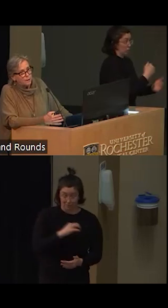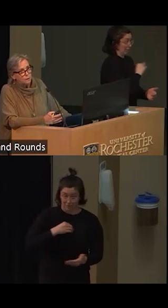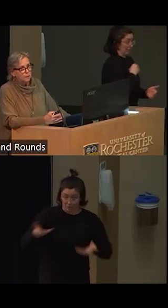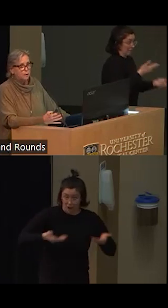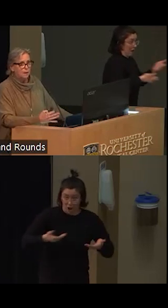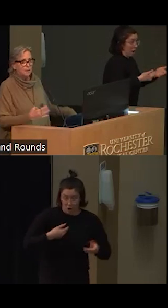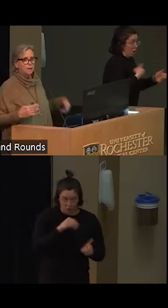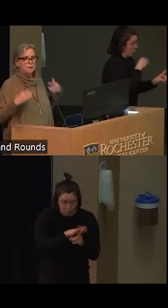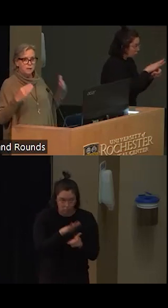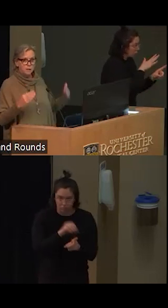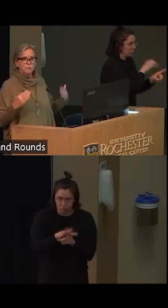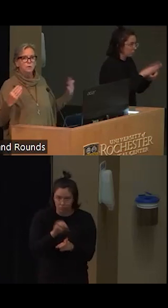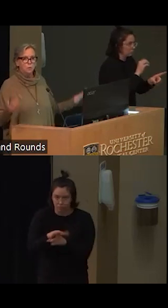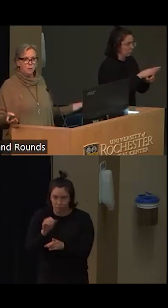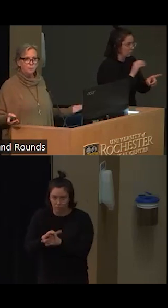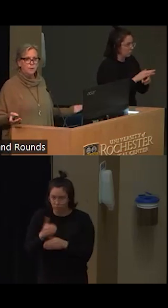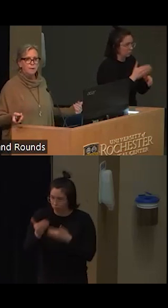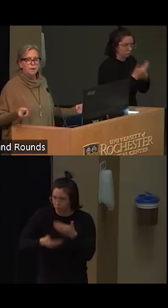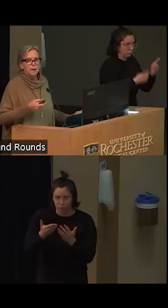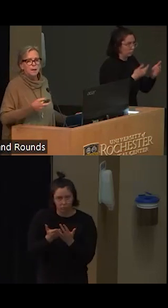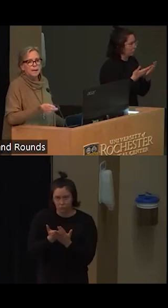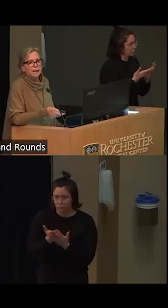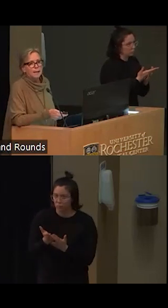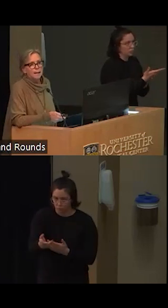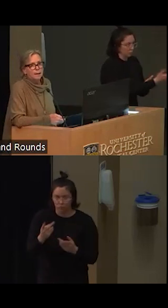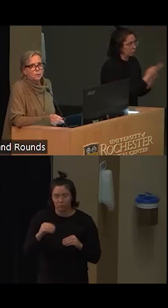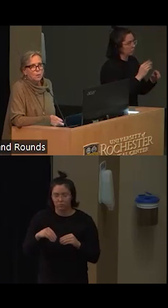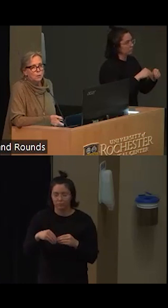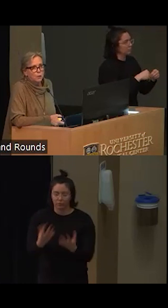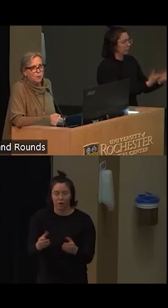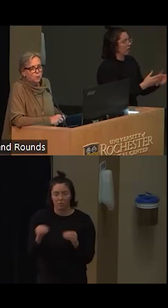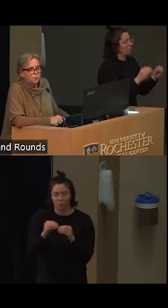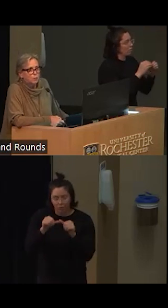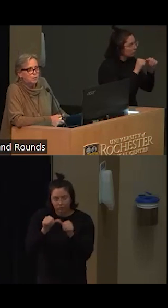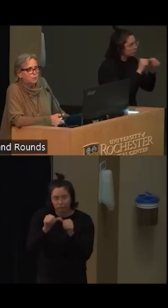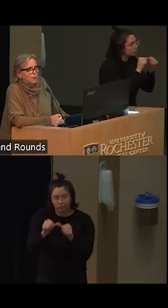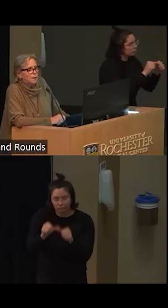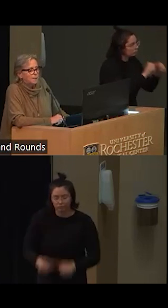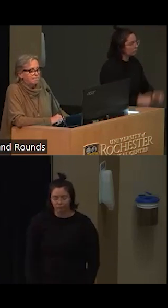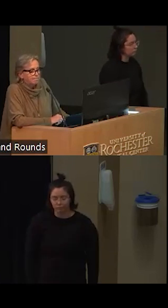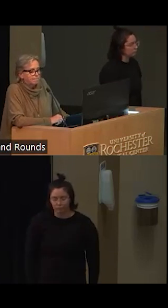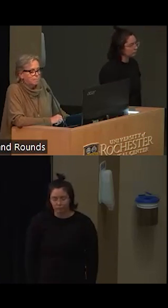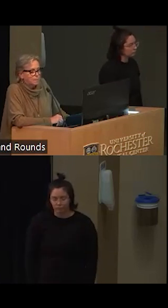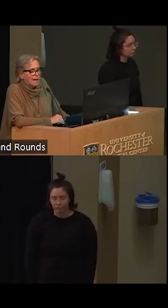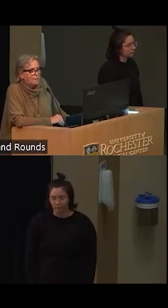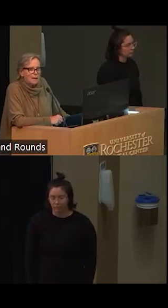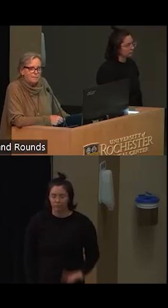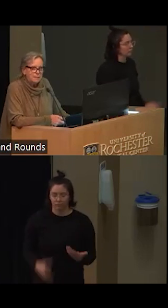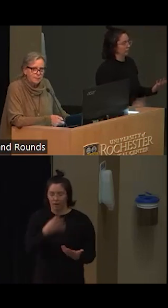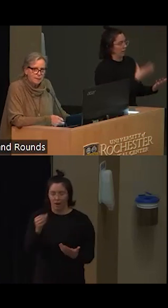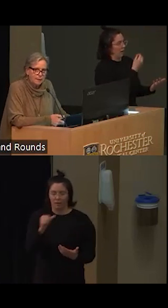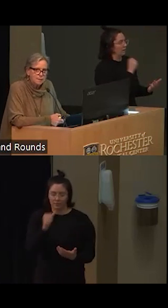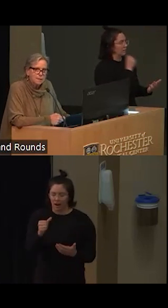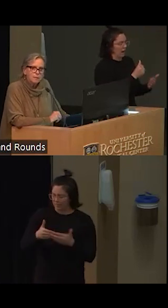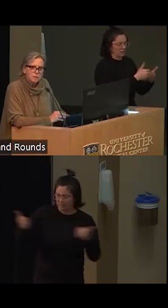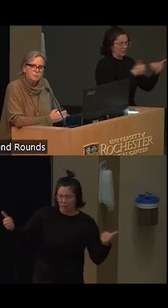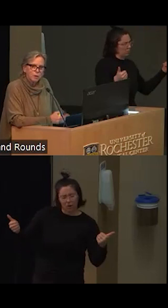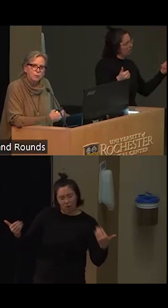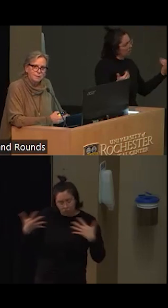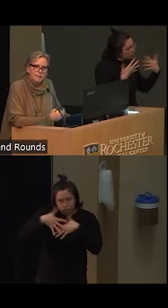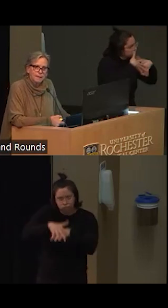we could continue to offer it and also to um have it not be a separate entity but just part of what